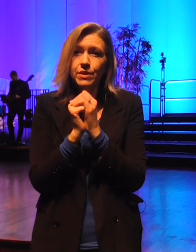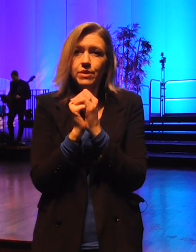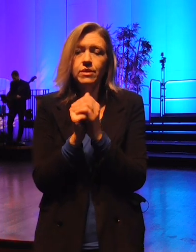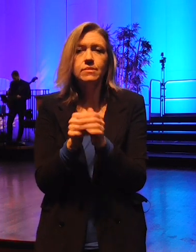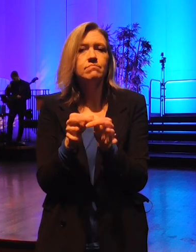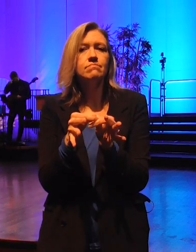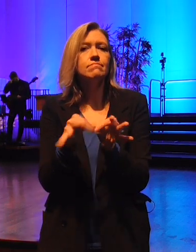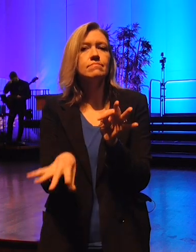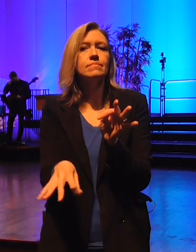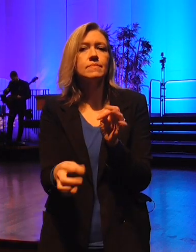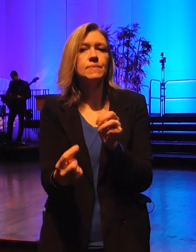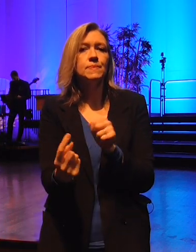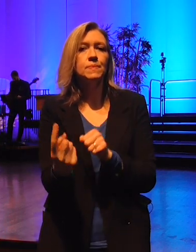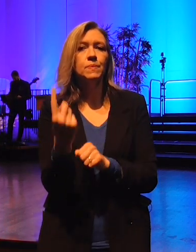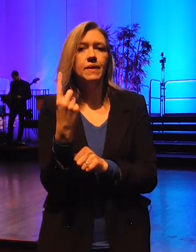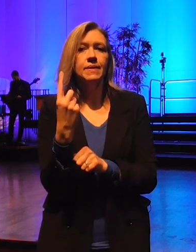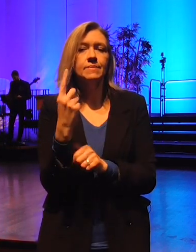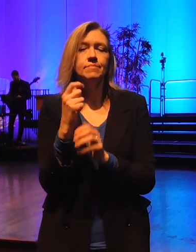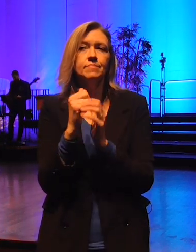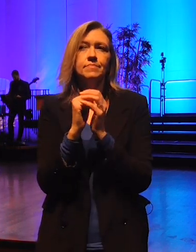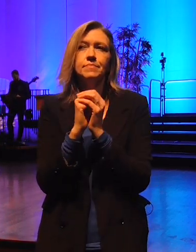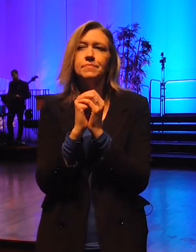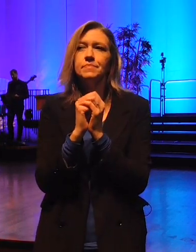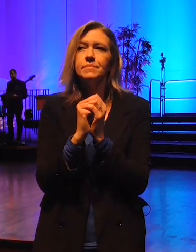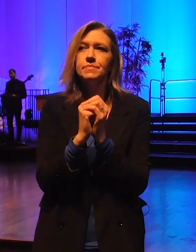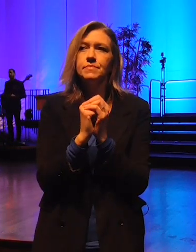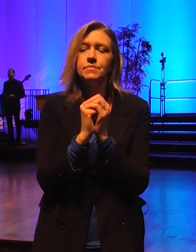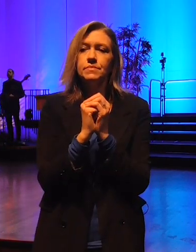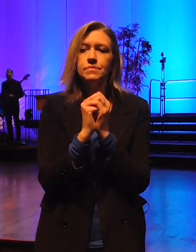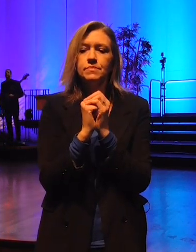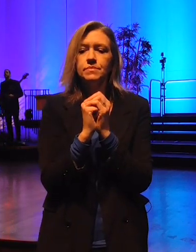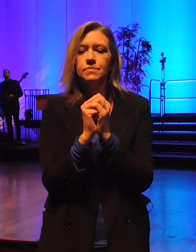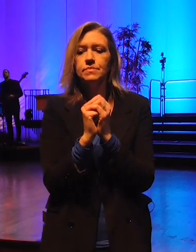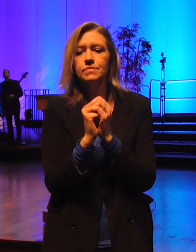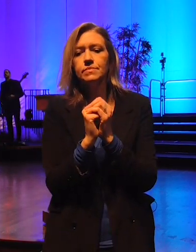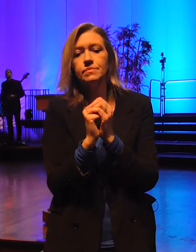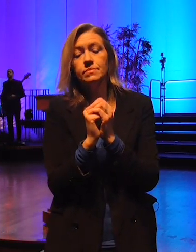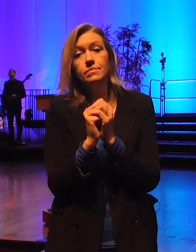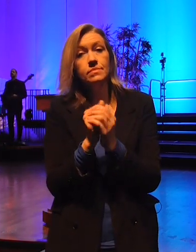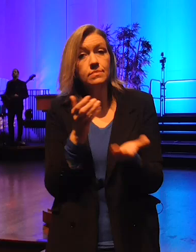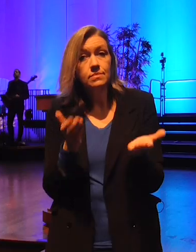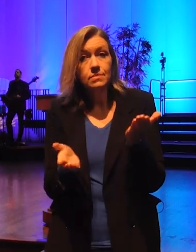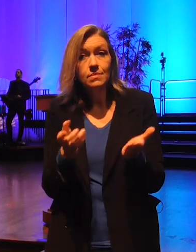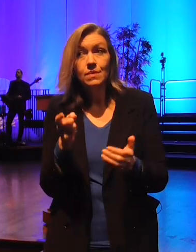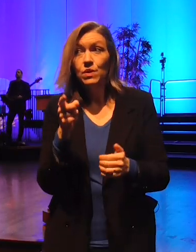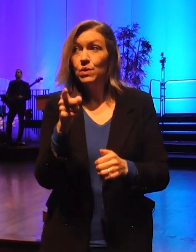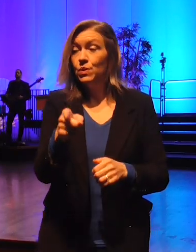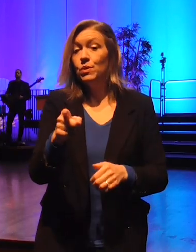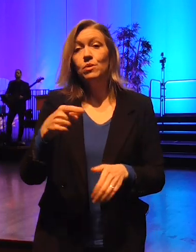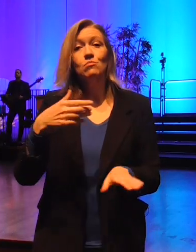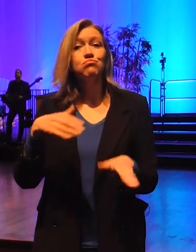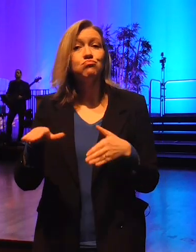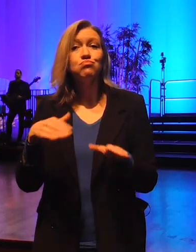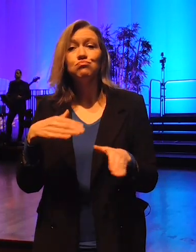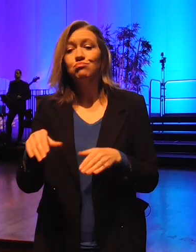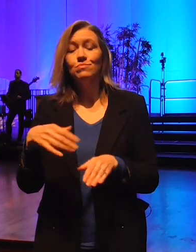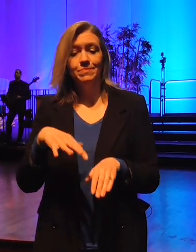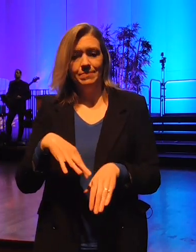one that you might pick me up and notice that I